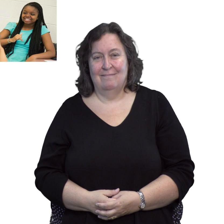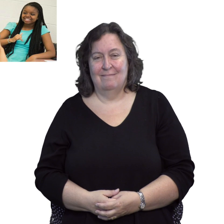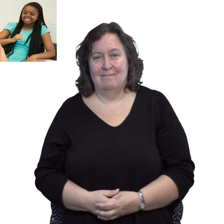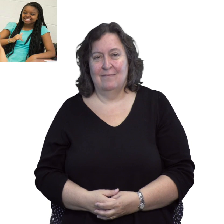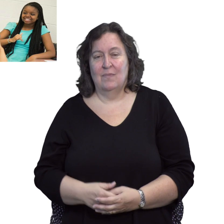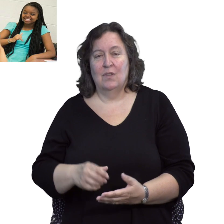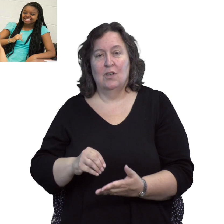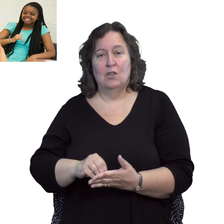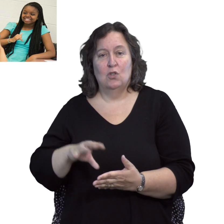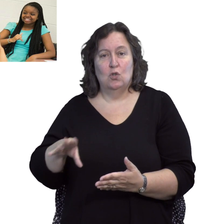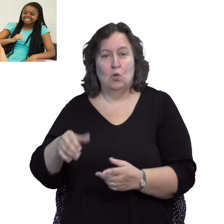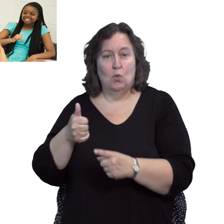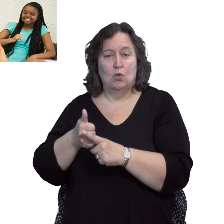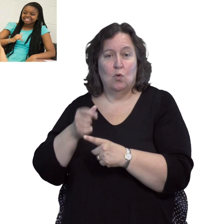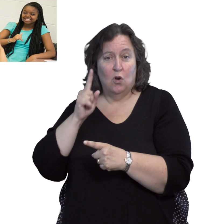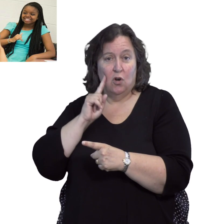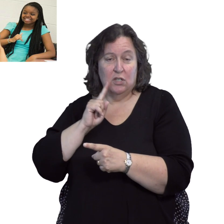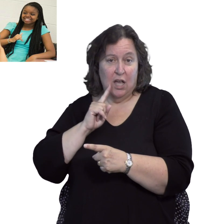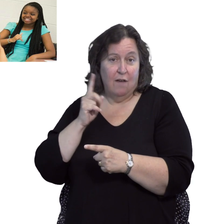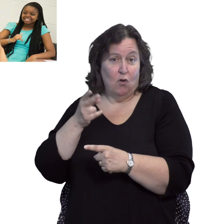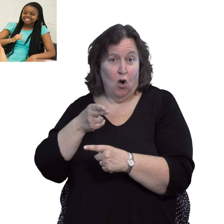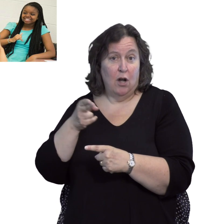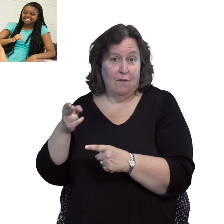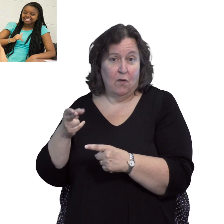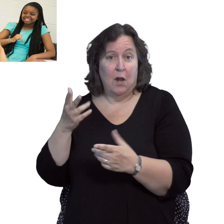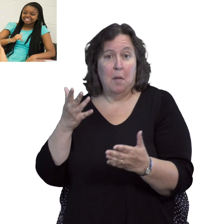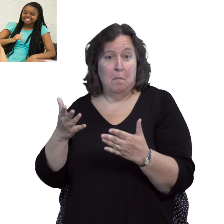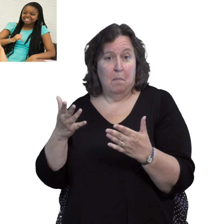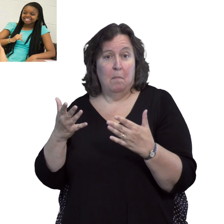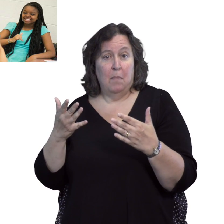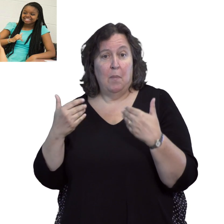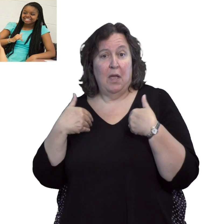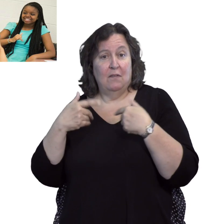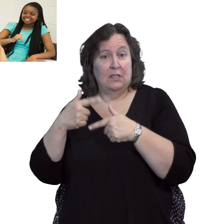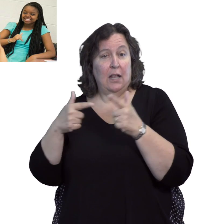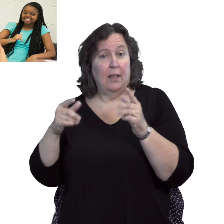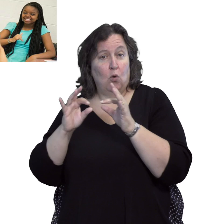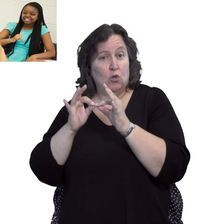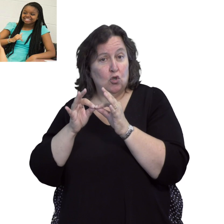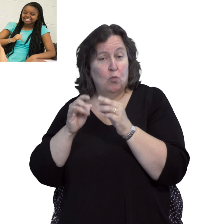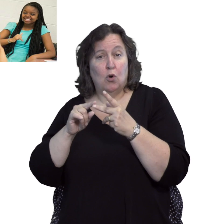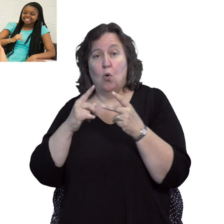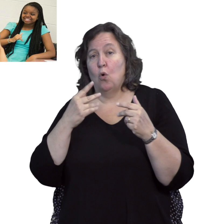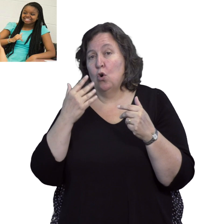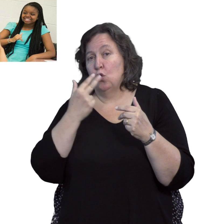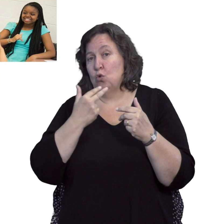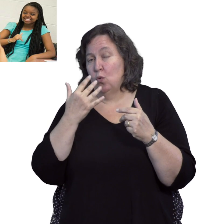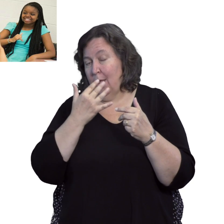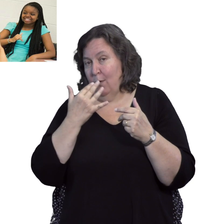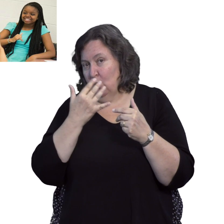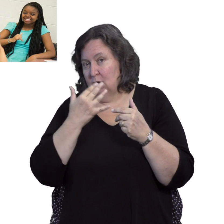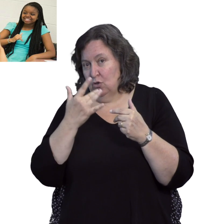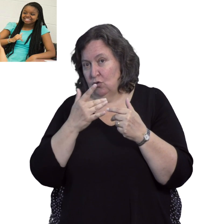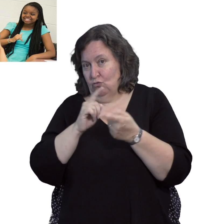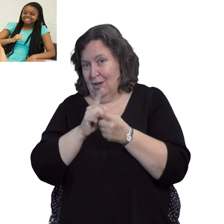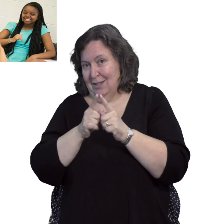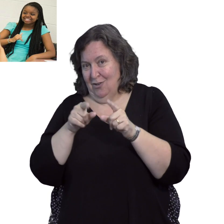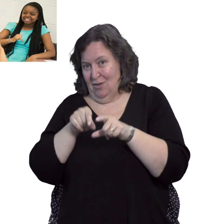Students who are deaf or hard of hearing may have sign language interpreters or cued language transliterators in the classroom.